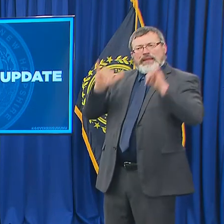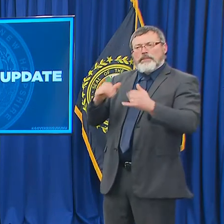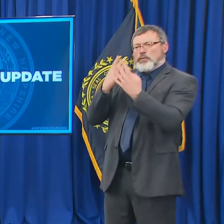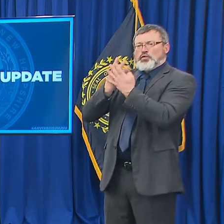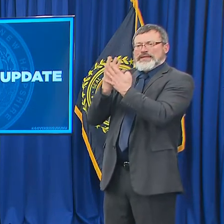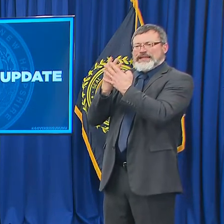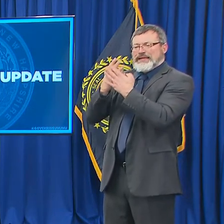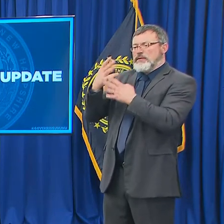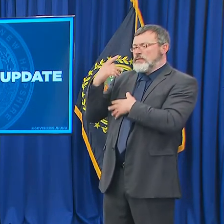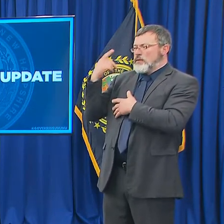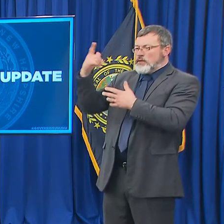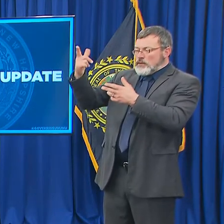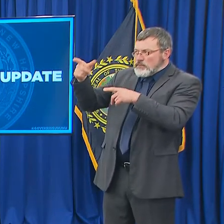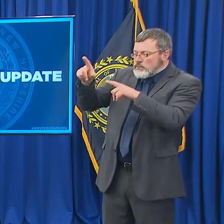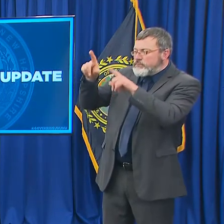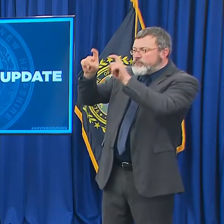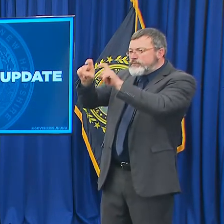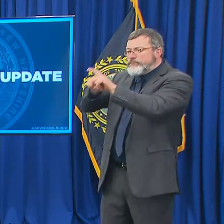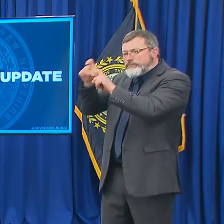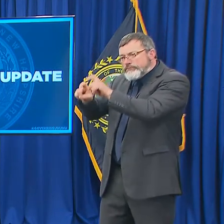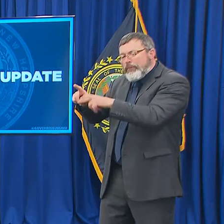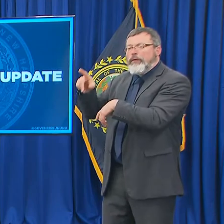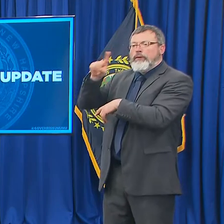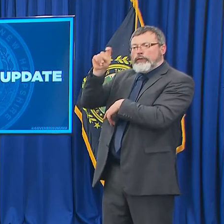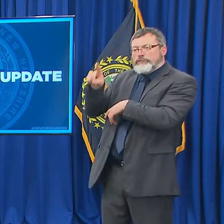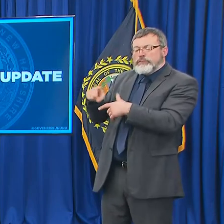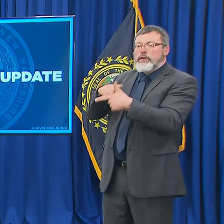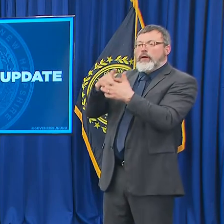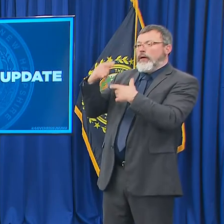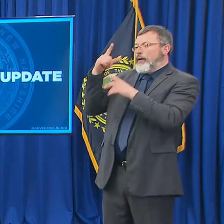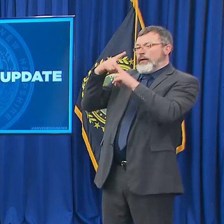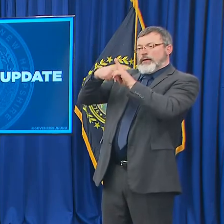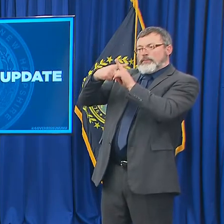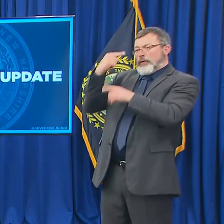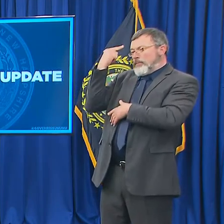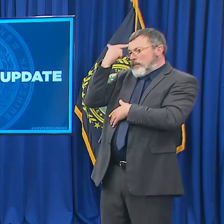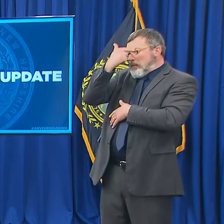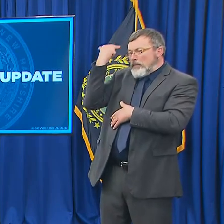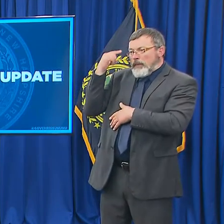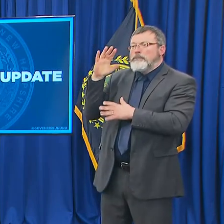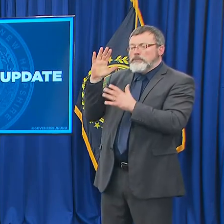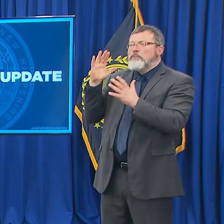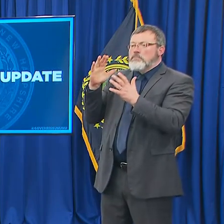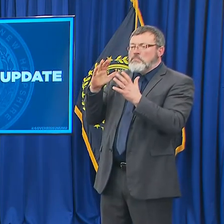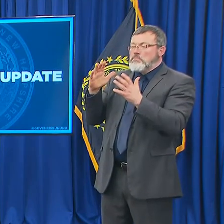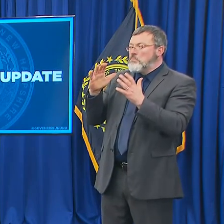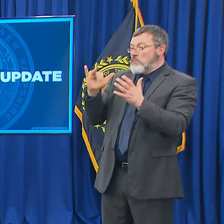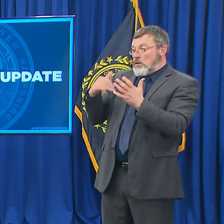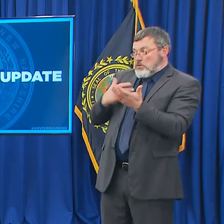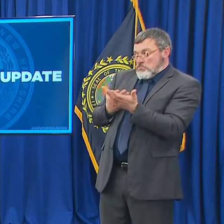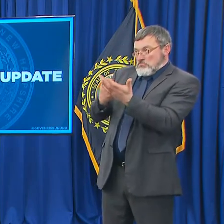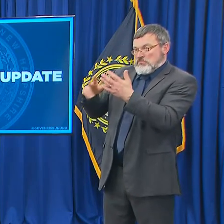Good afternoon, everyone. I'm Beth Daley bureau chief for infectious disease control here at the state health department. And I'm Our speaker with you today